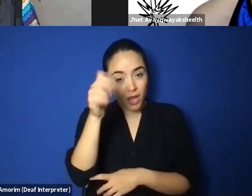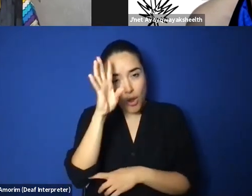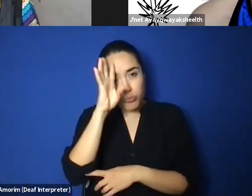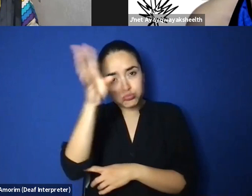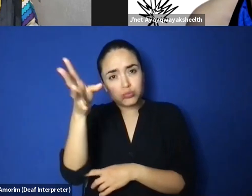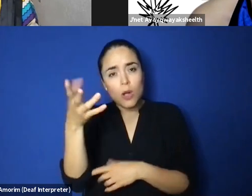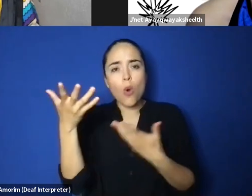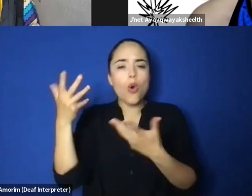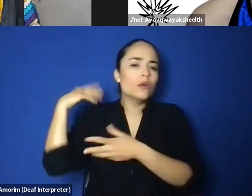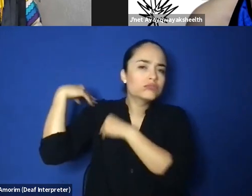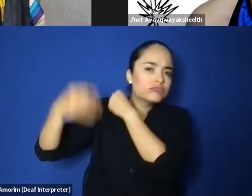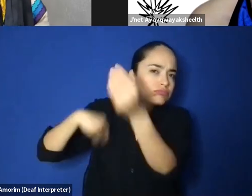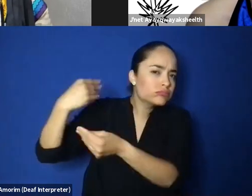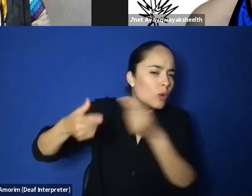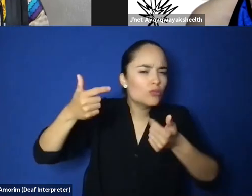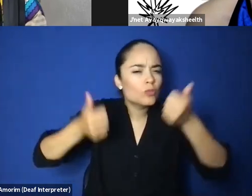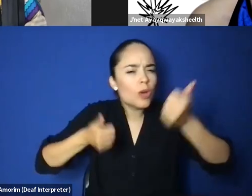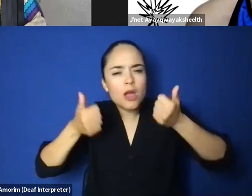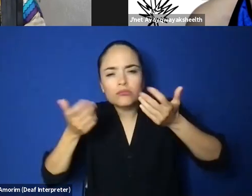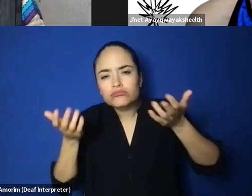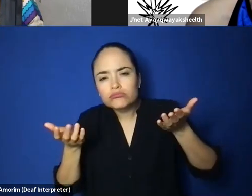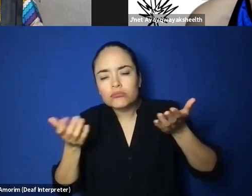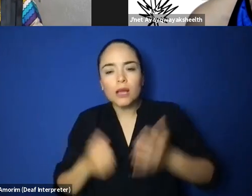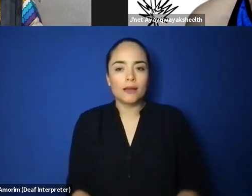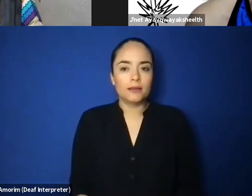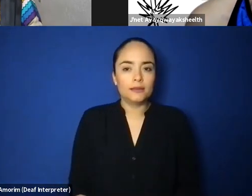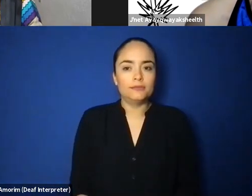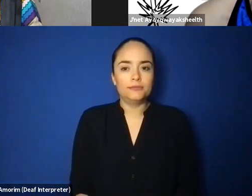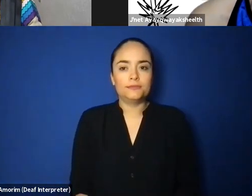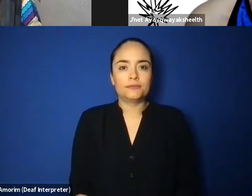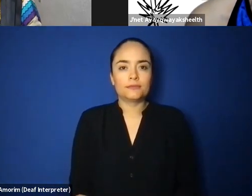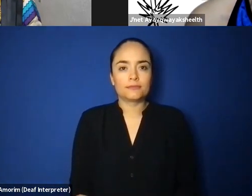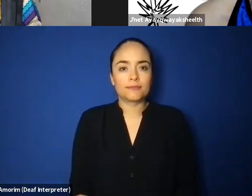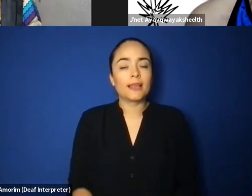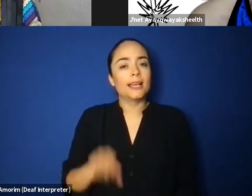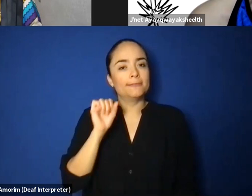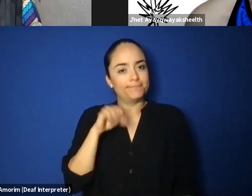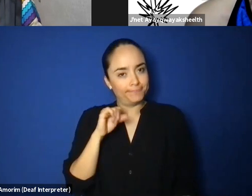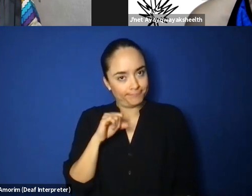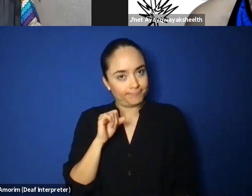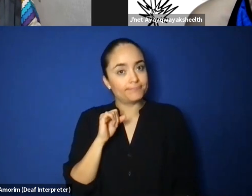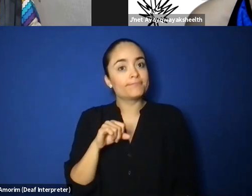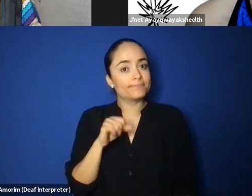Yeah, so that style, there's some basic moves behind grass dance. So that style's been passed down, but